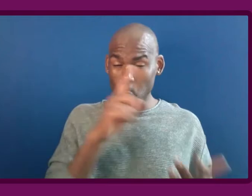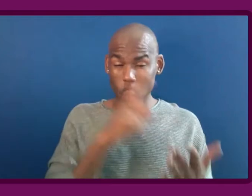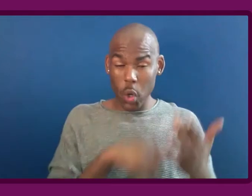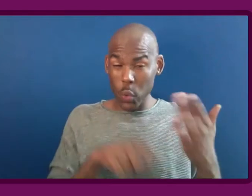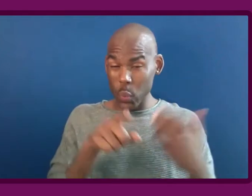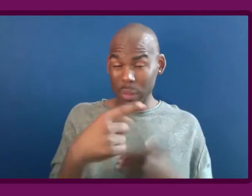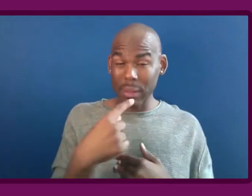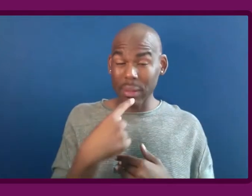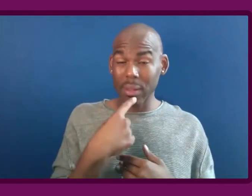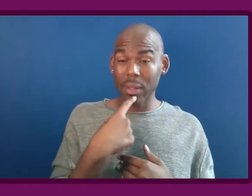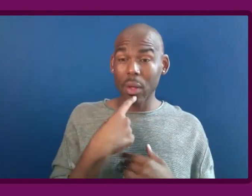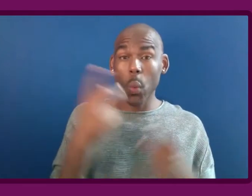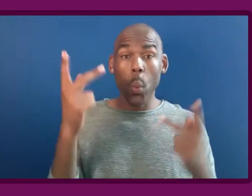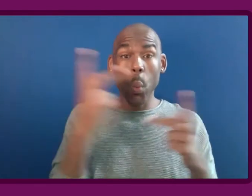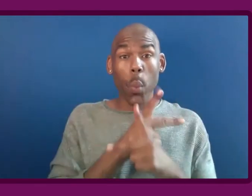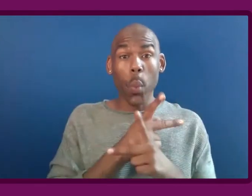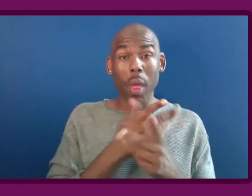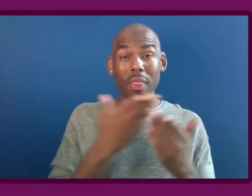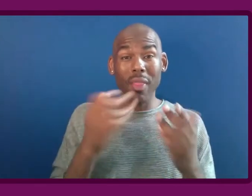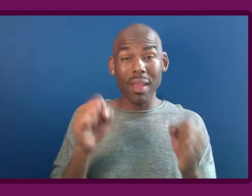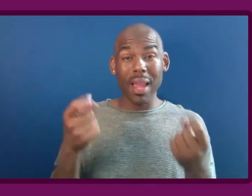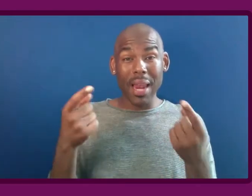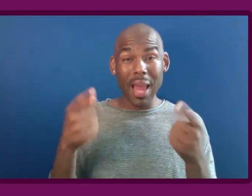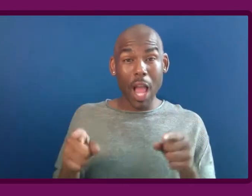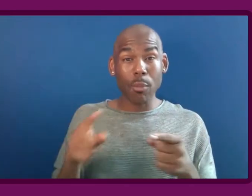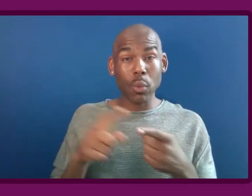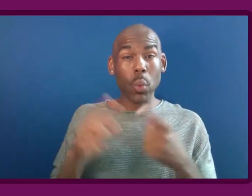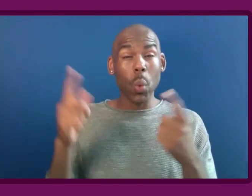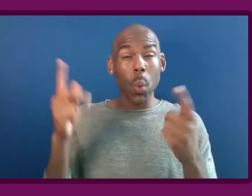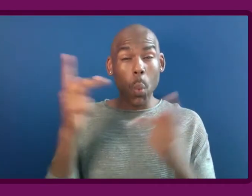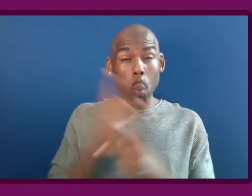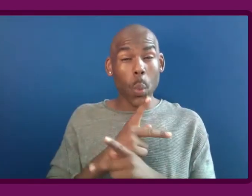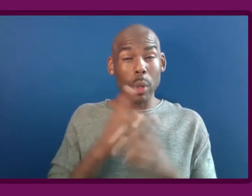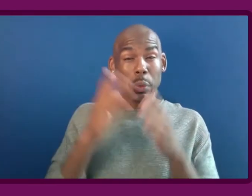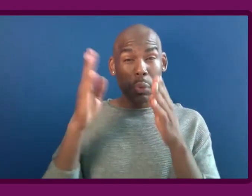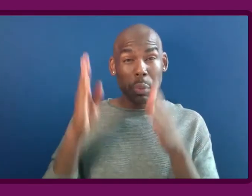"So what you're telling me is that the worst thing that could happen, to the worst person that you've